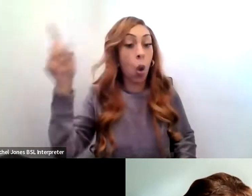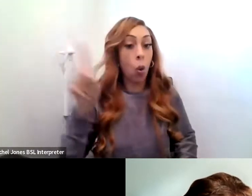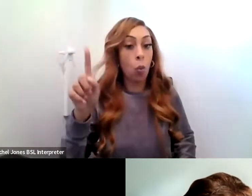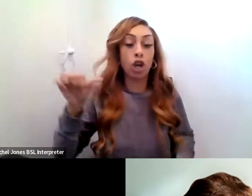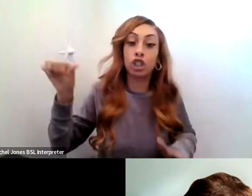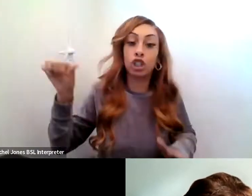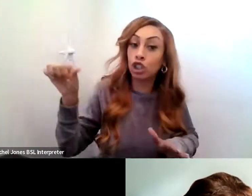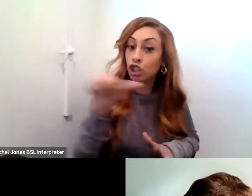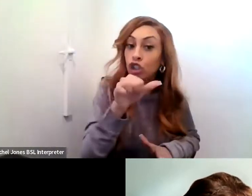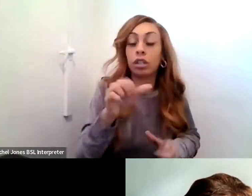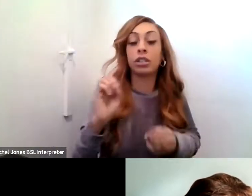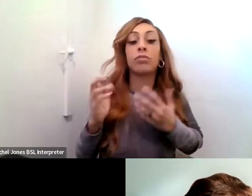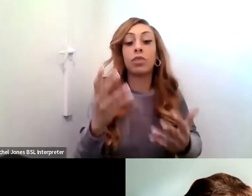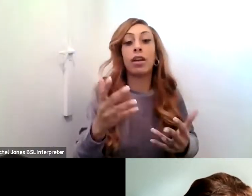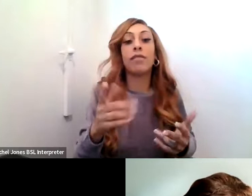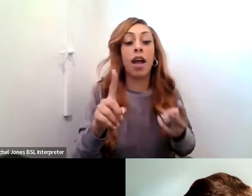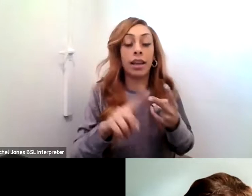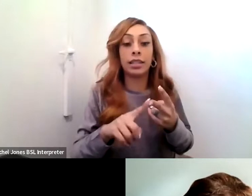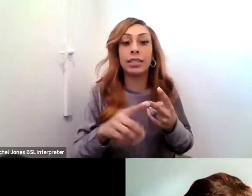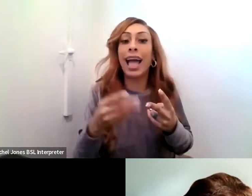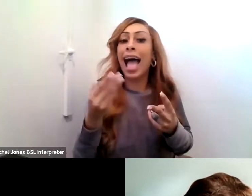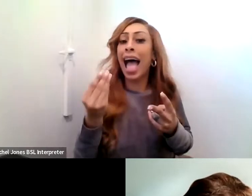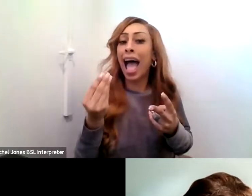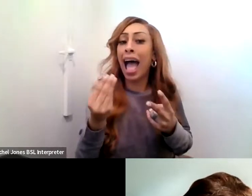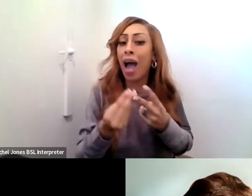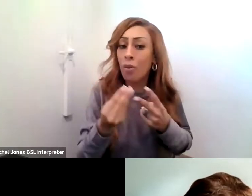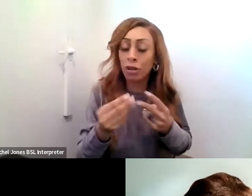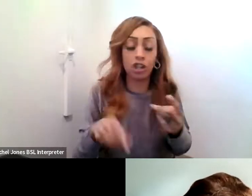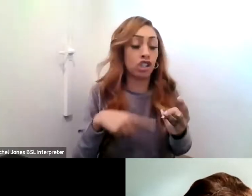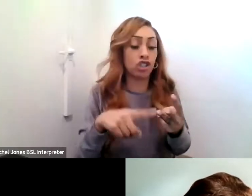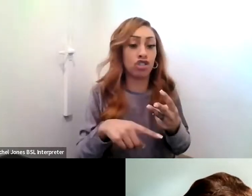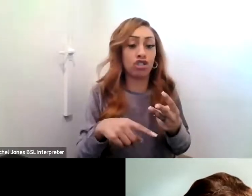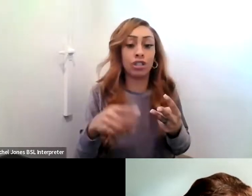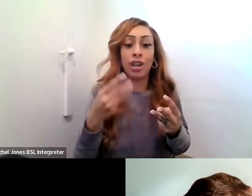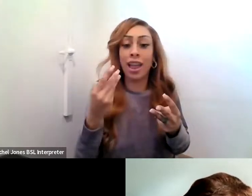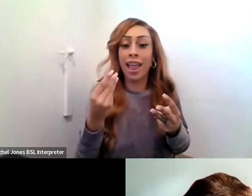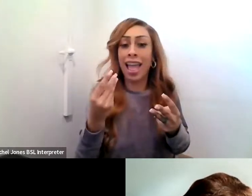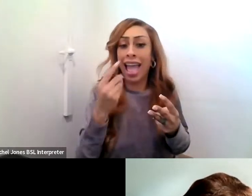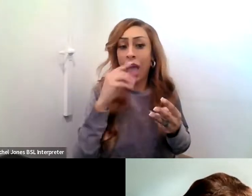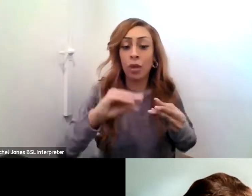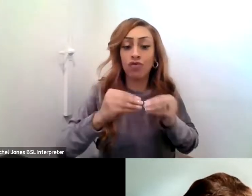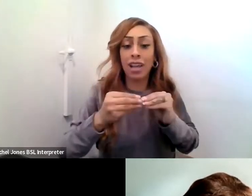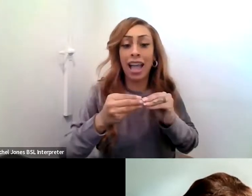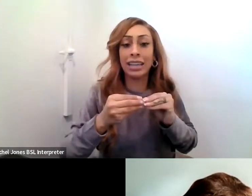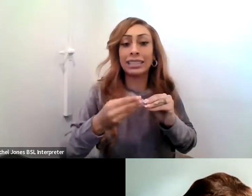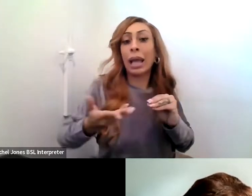what it should be costing? How do we prevent, I guess, predatory business models capitalising on uncertainty to say,